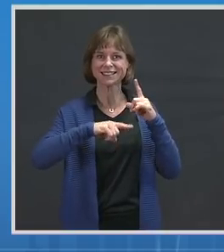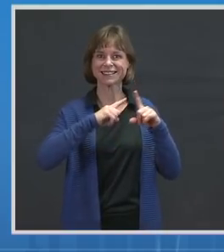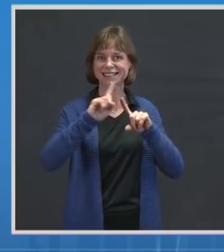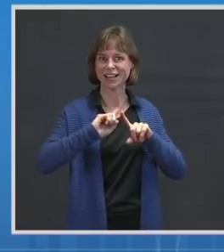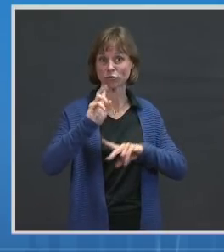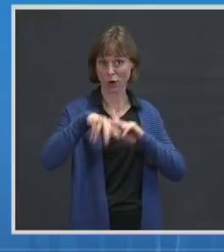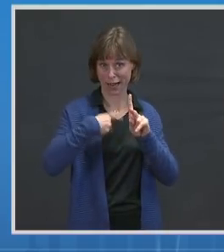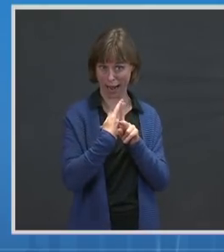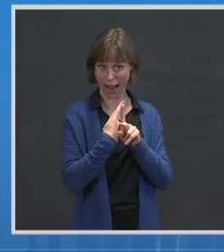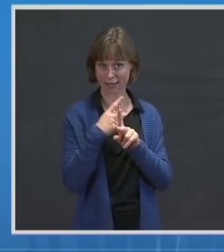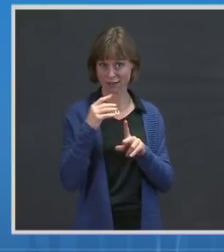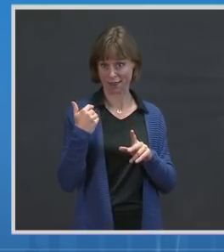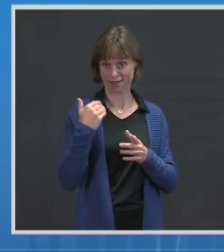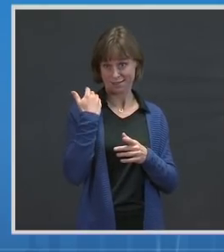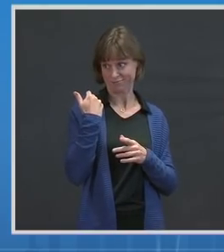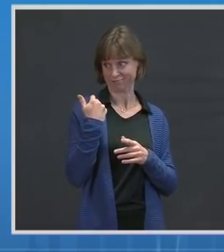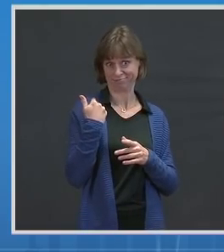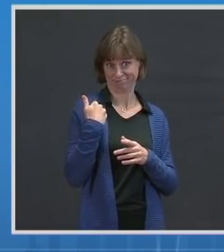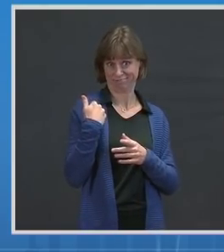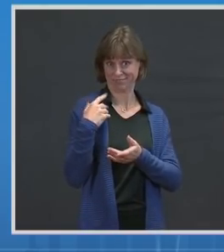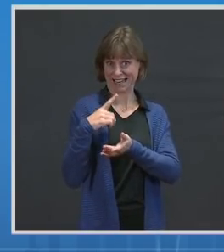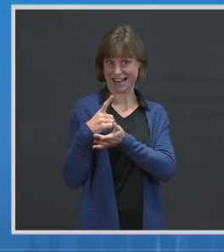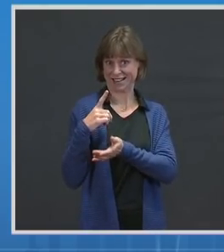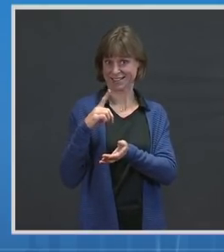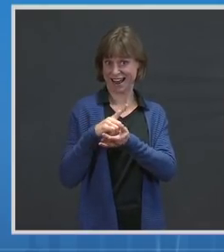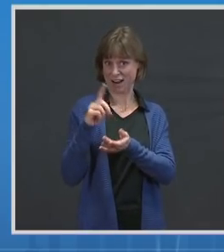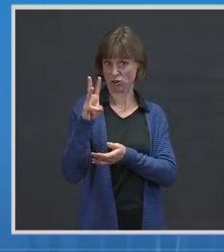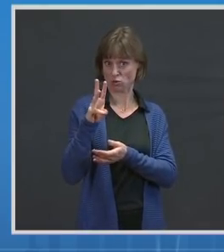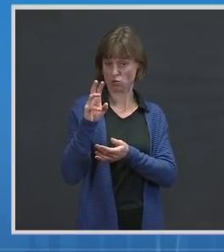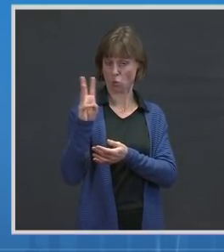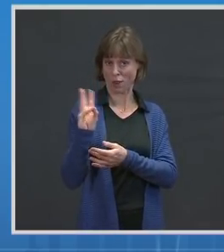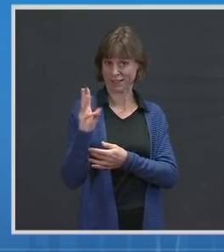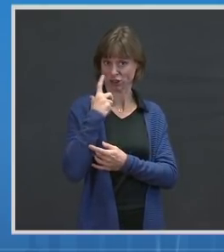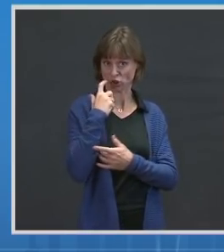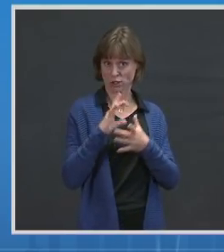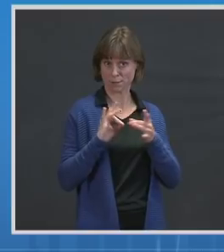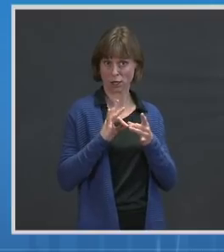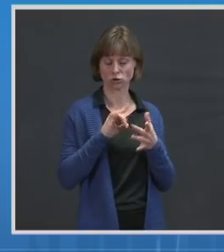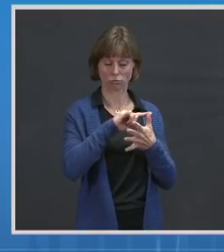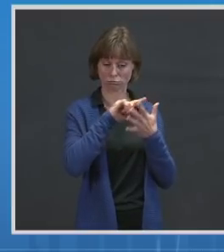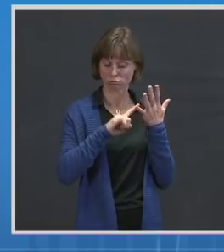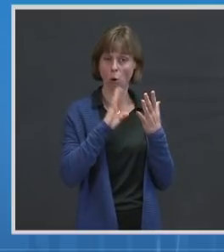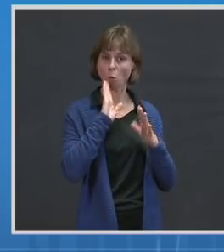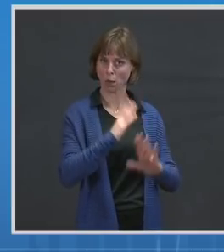has mentioned just a moment ago -- but it also has very important implications